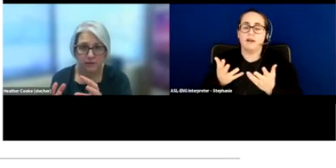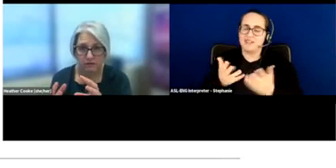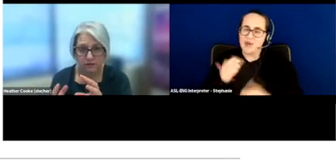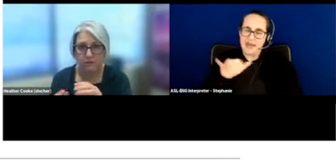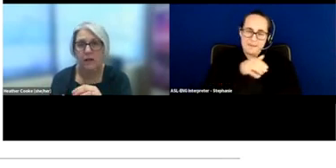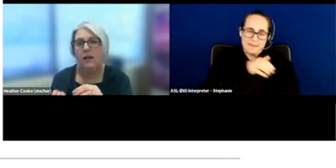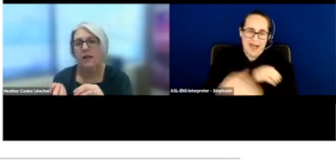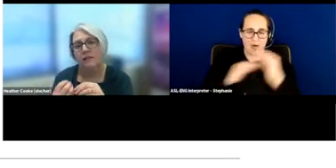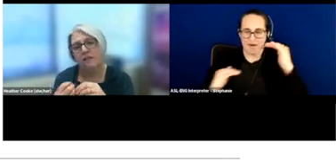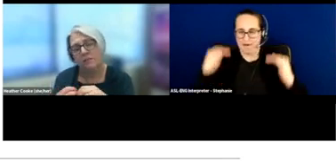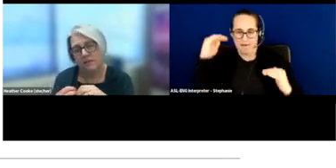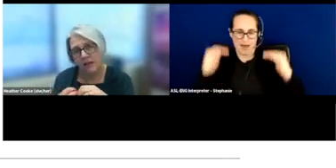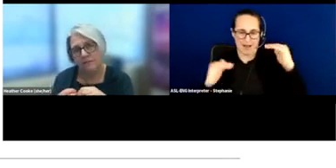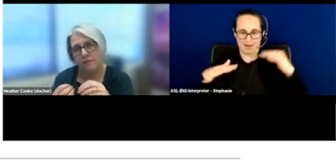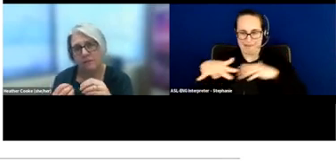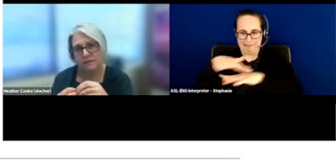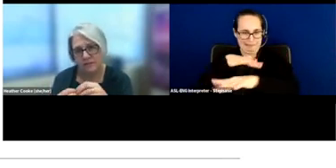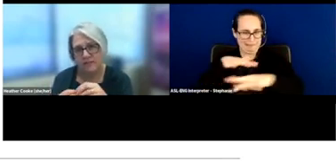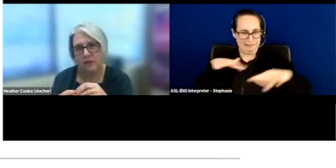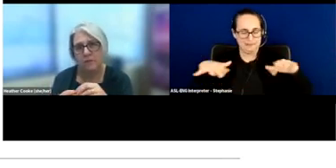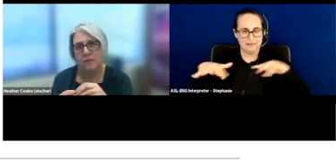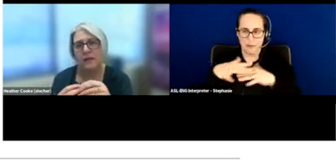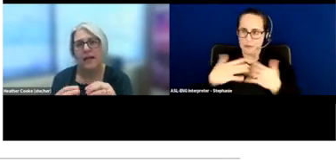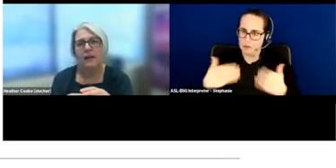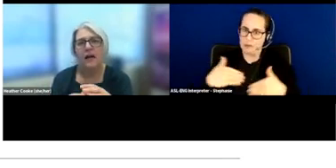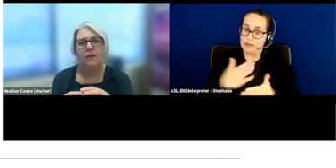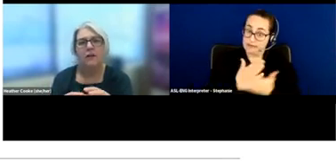aids, workplace relationships led some staff to resist health